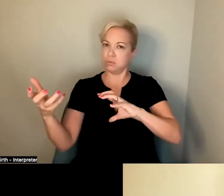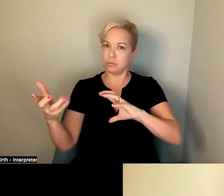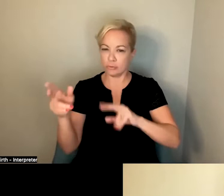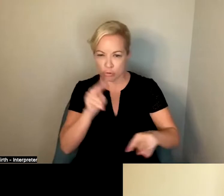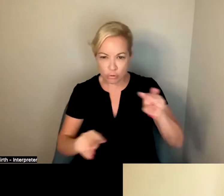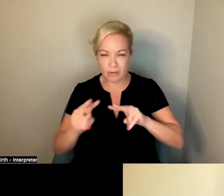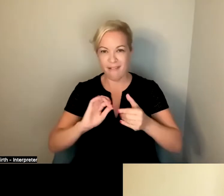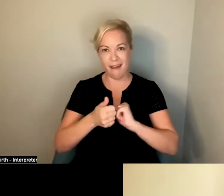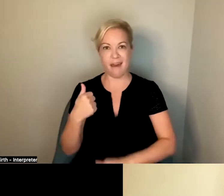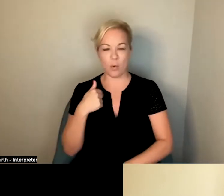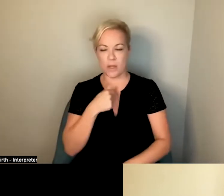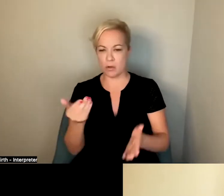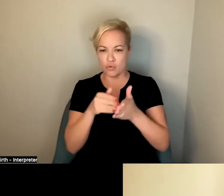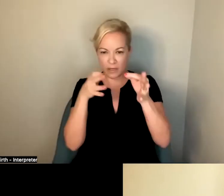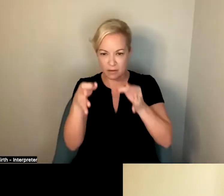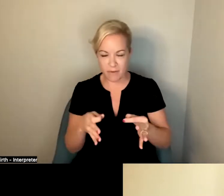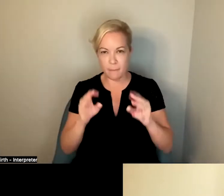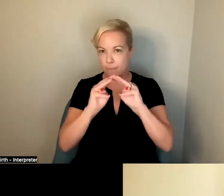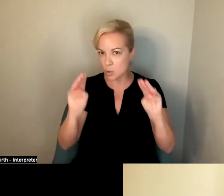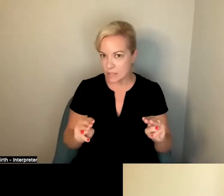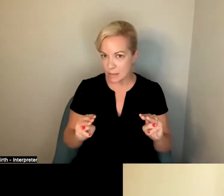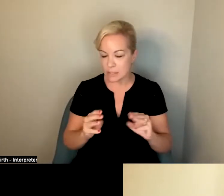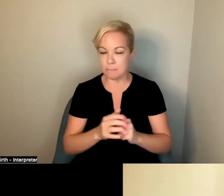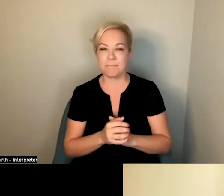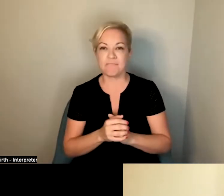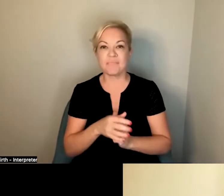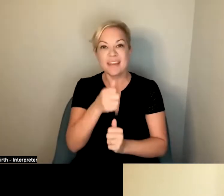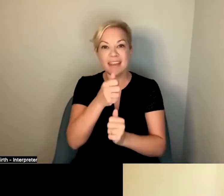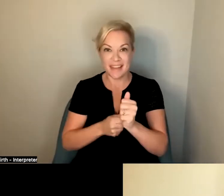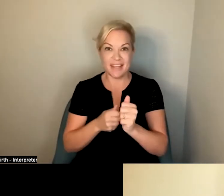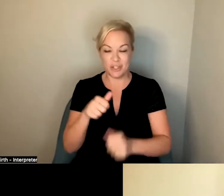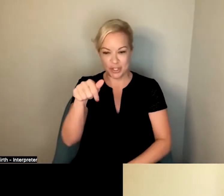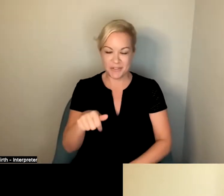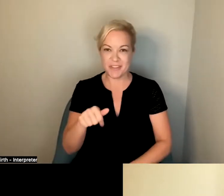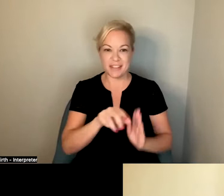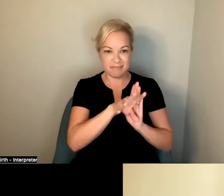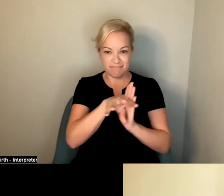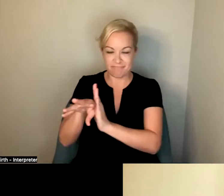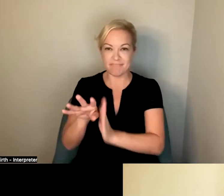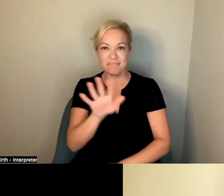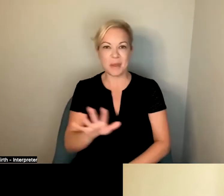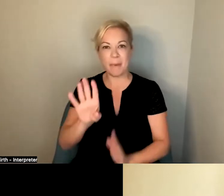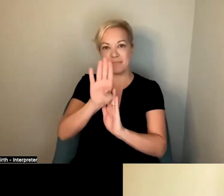Each episode is approximately 30 minutes, and we hope that each of our five-part series will